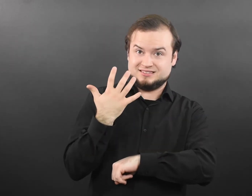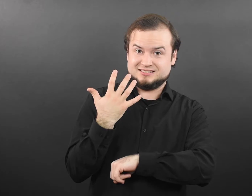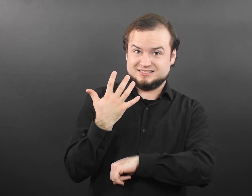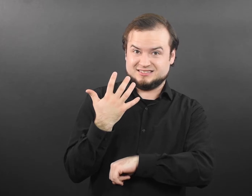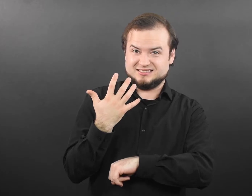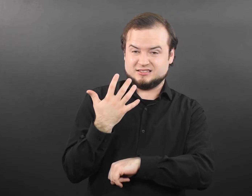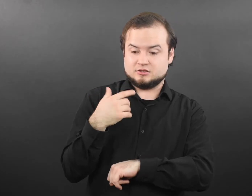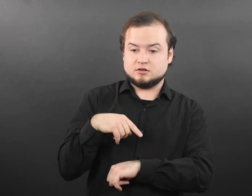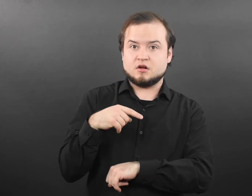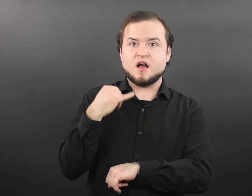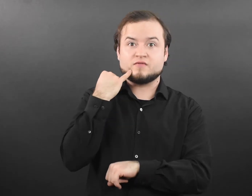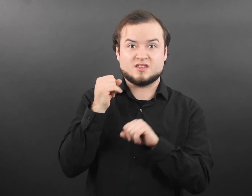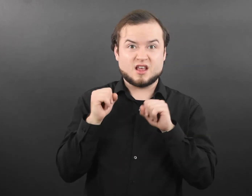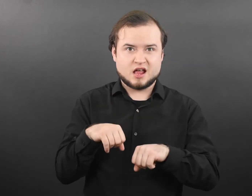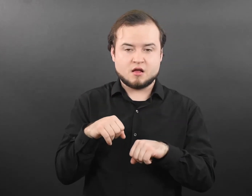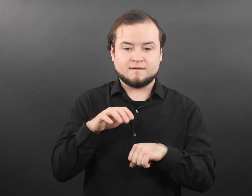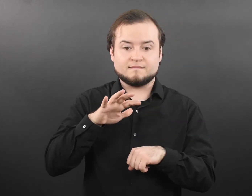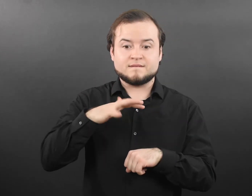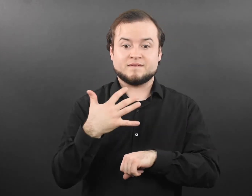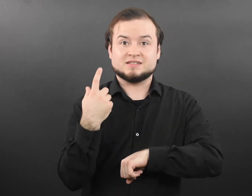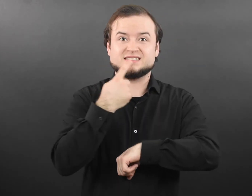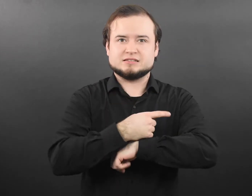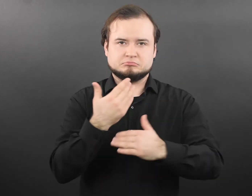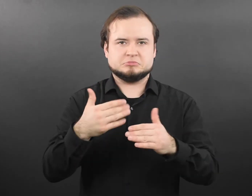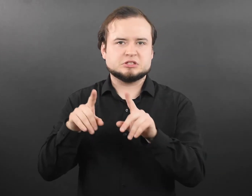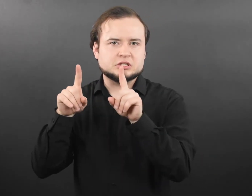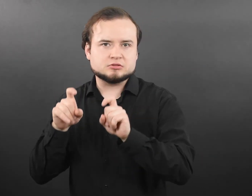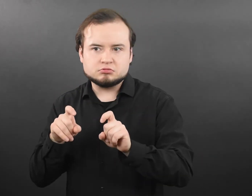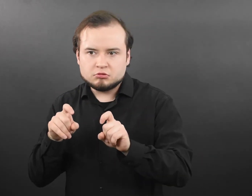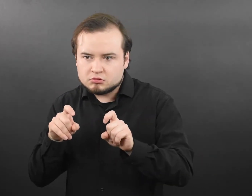Test on day five, if possible.